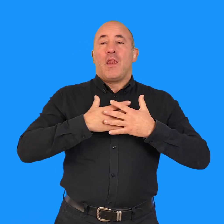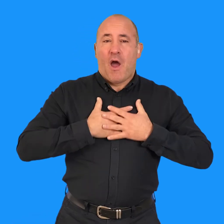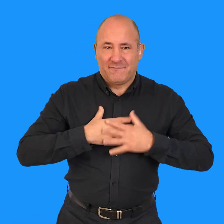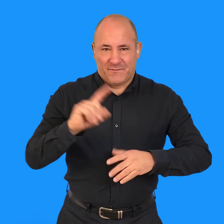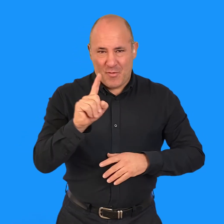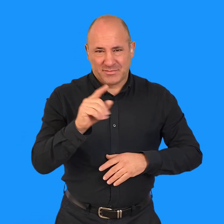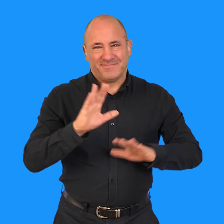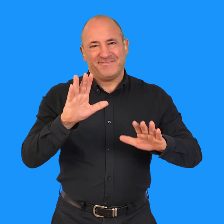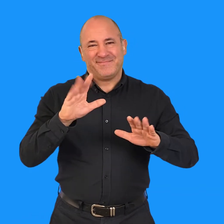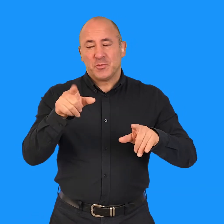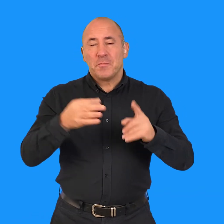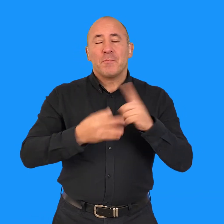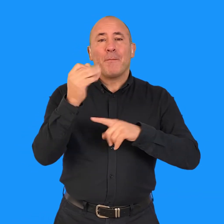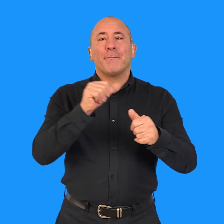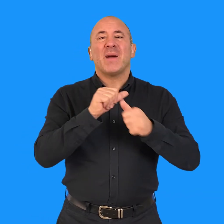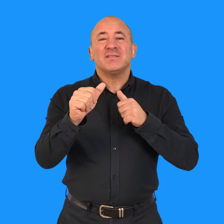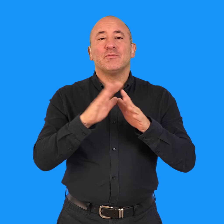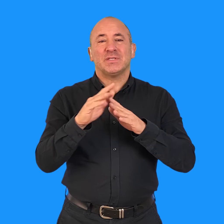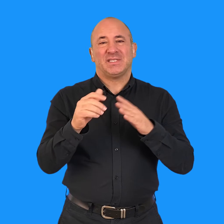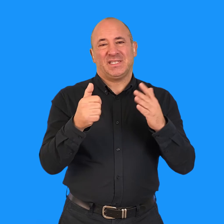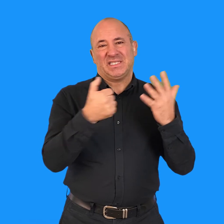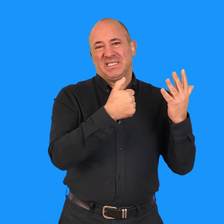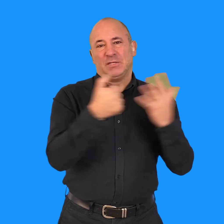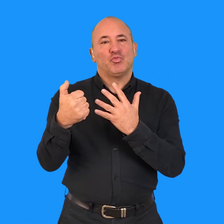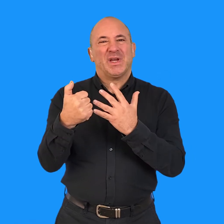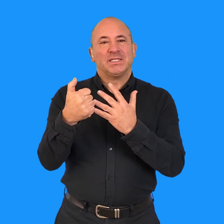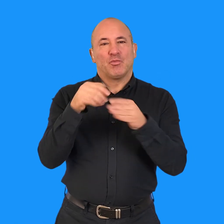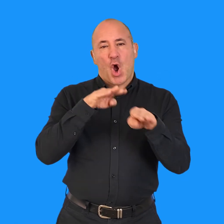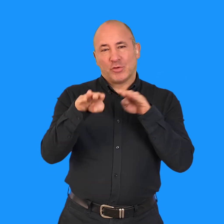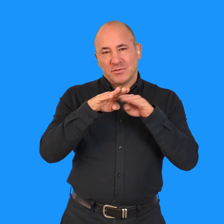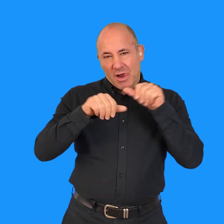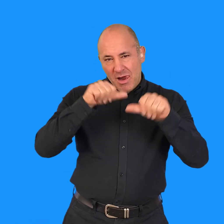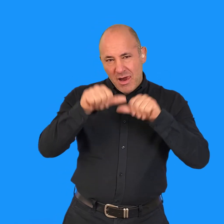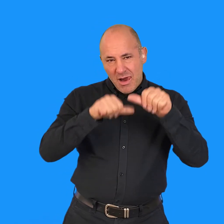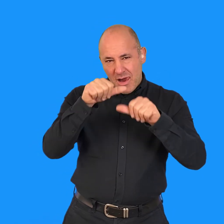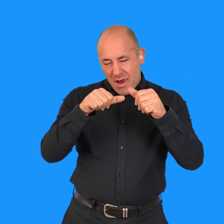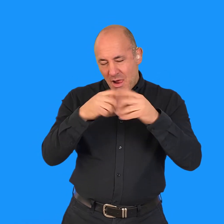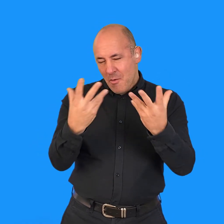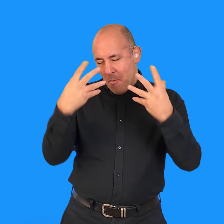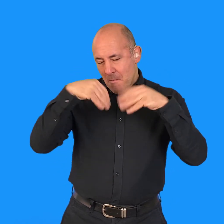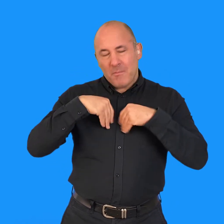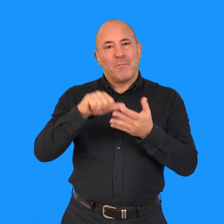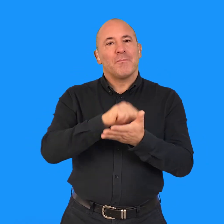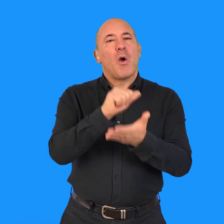to be able to make it work better is a six week rehearsal process making theater so you can fully take it on. But I think it's also